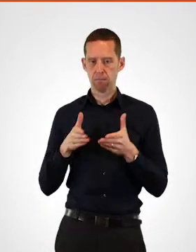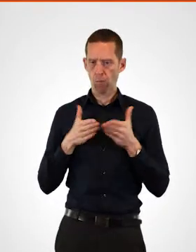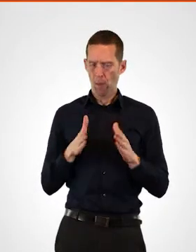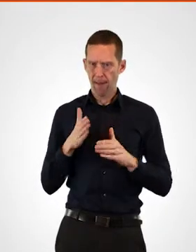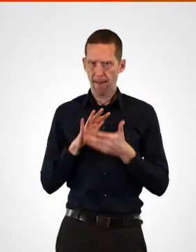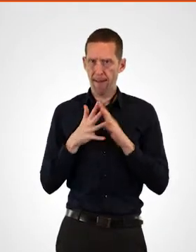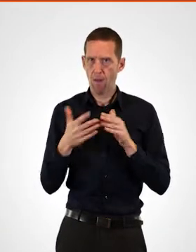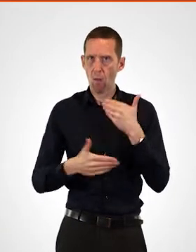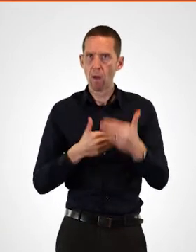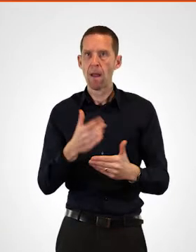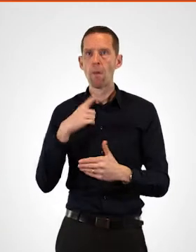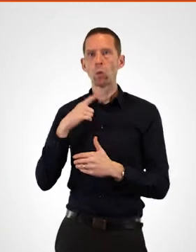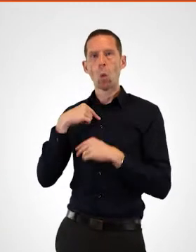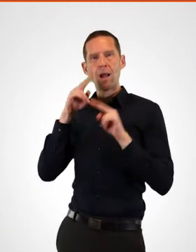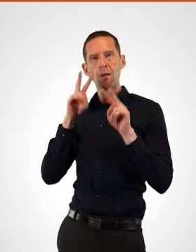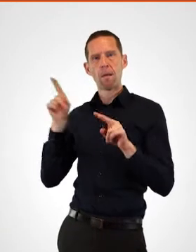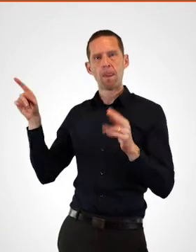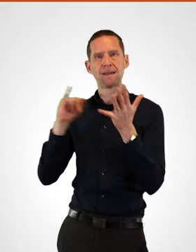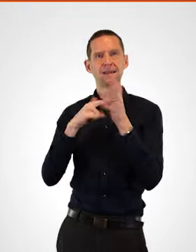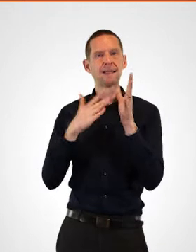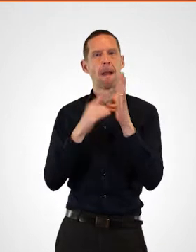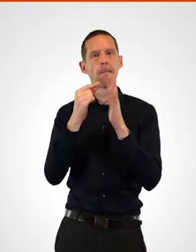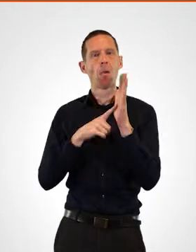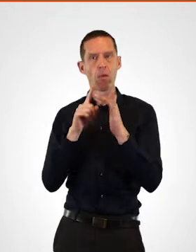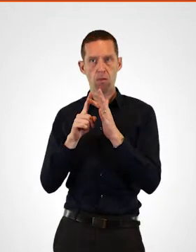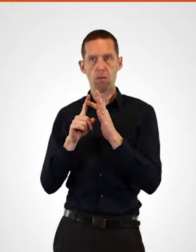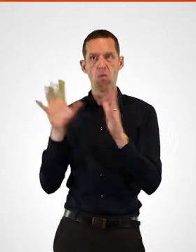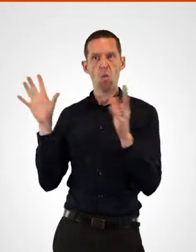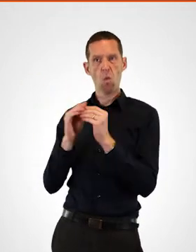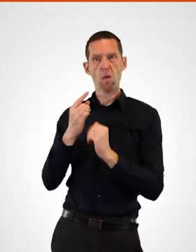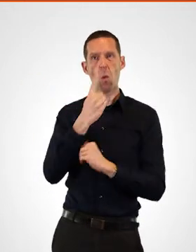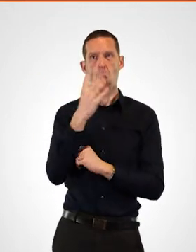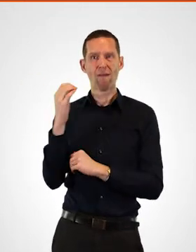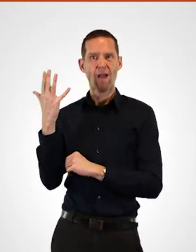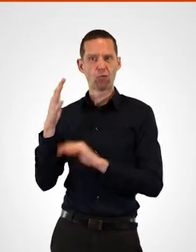because the sample that we started out with had 105 children in it.